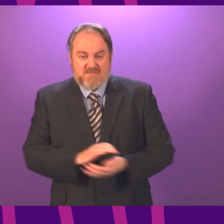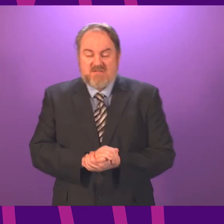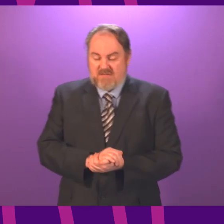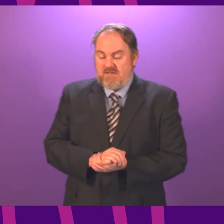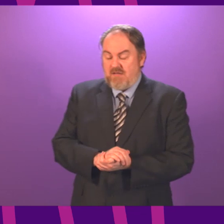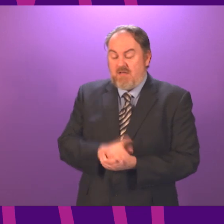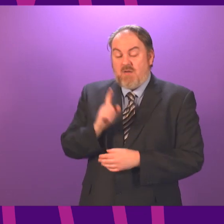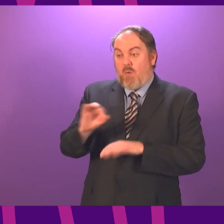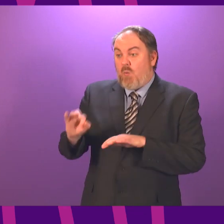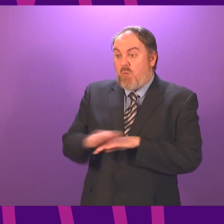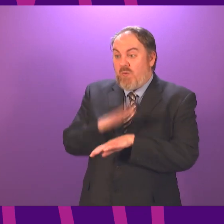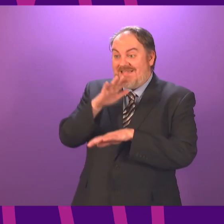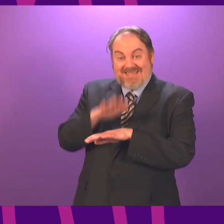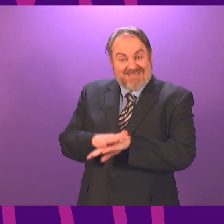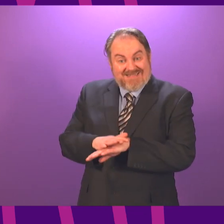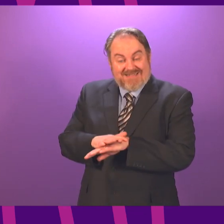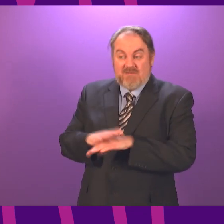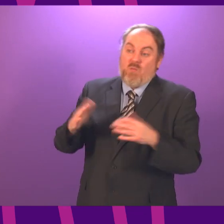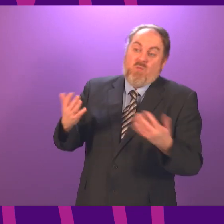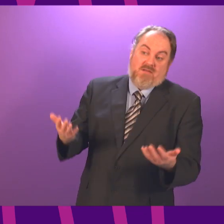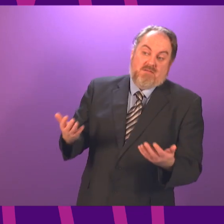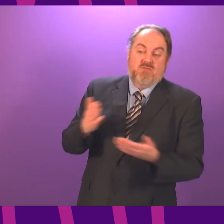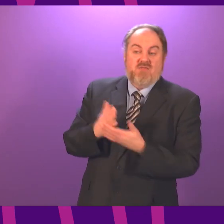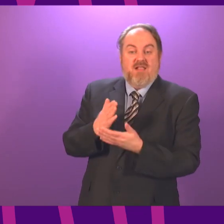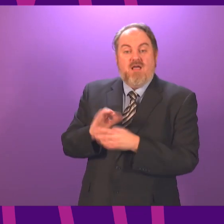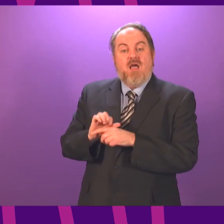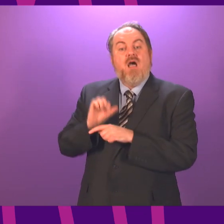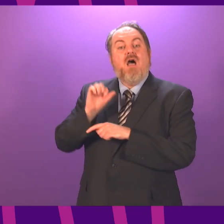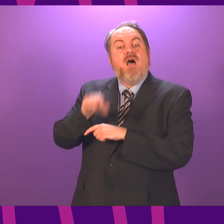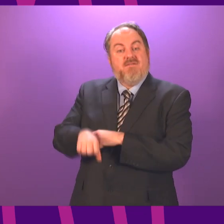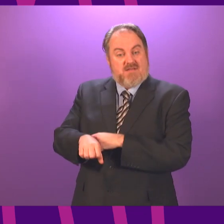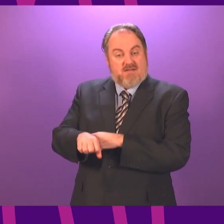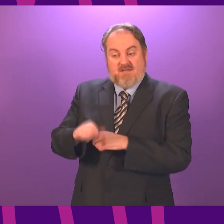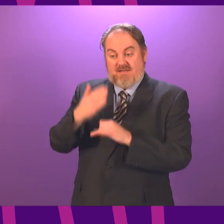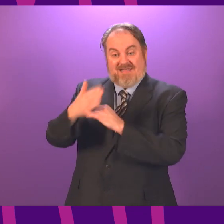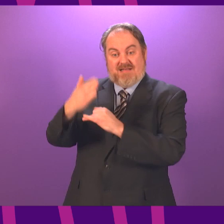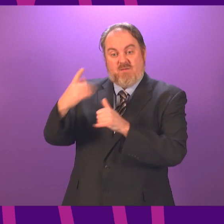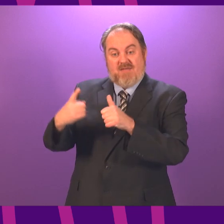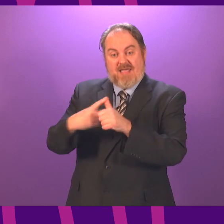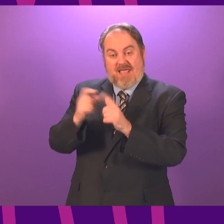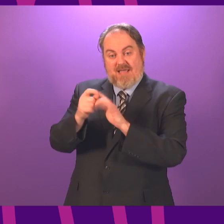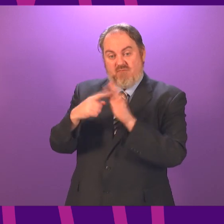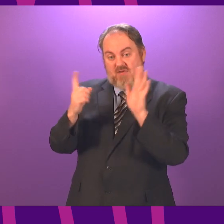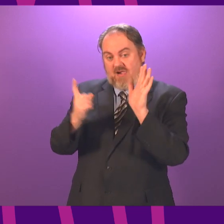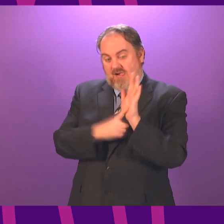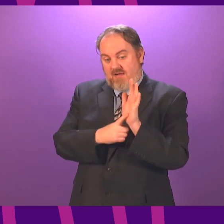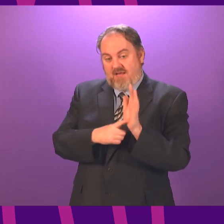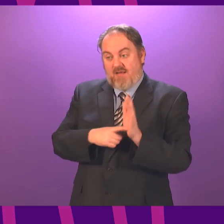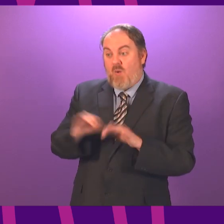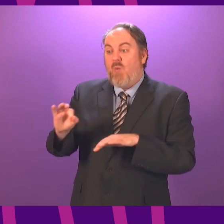On weddings, I hope that, as we go into the period after the end of April, weddings with